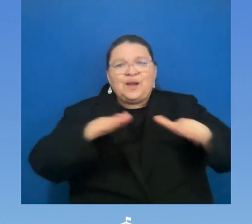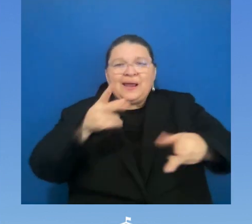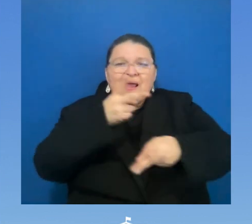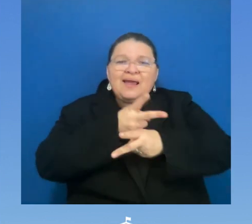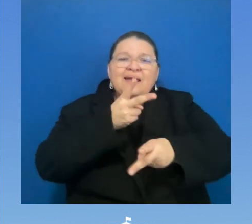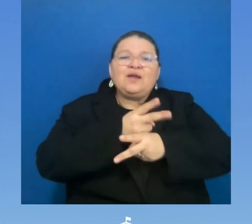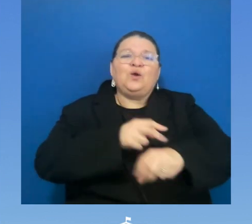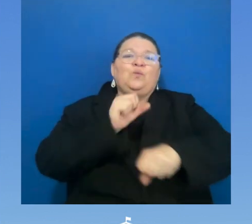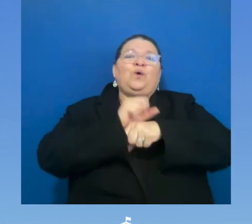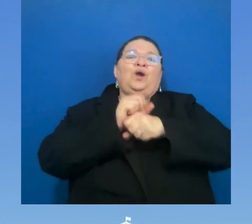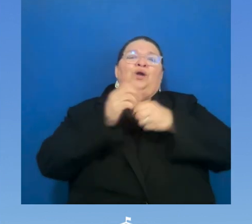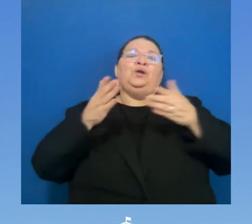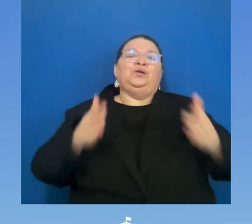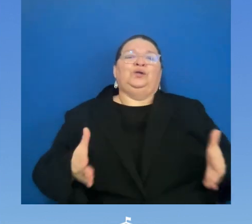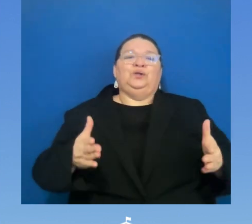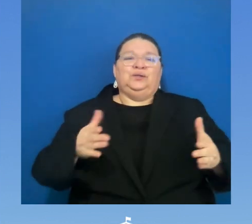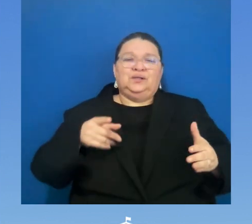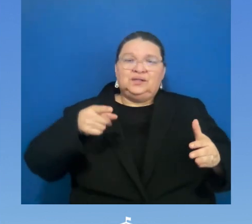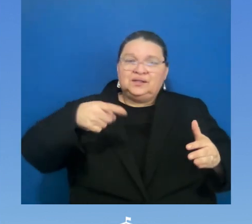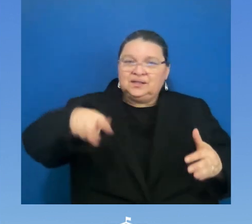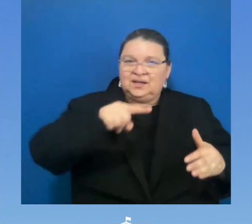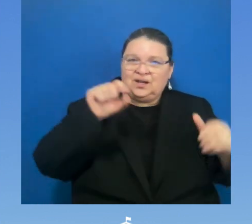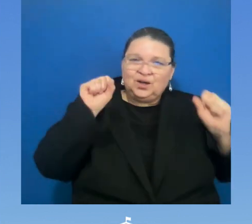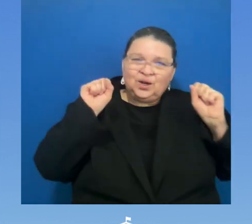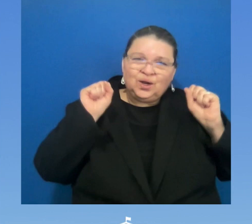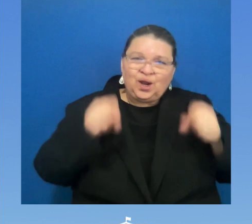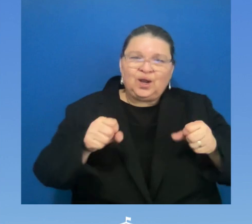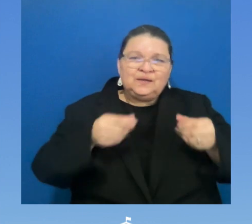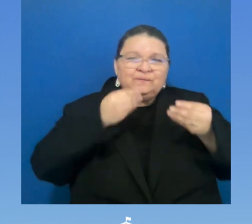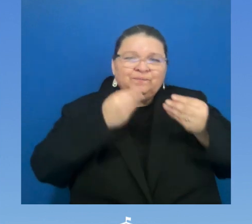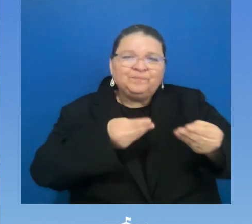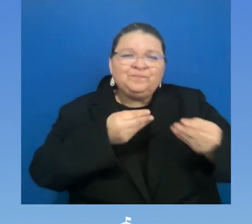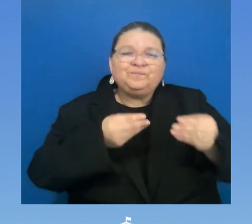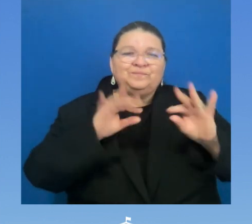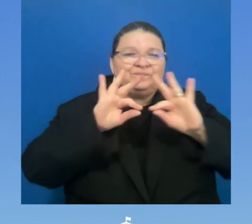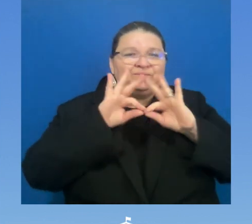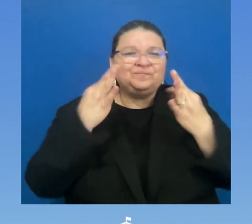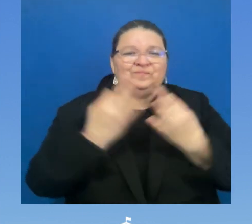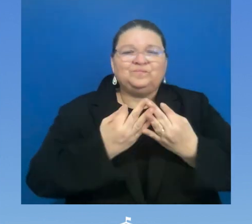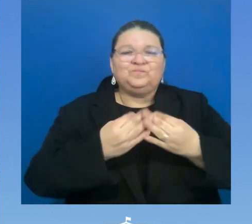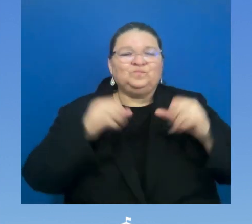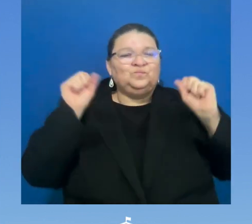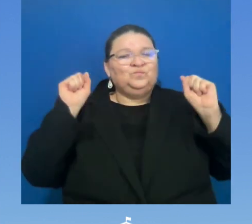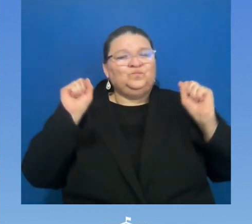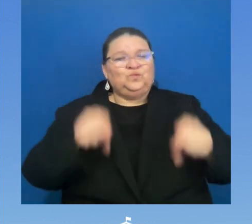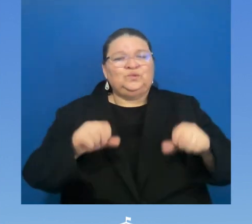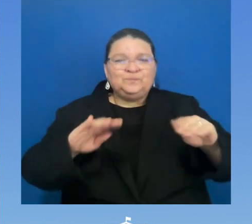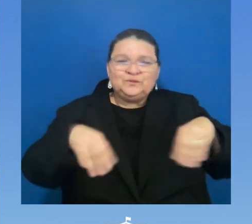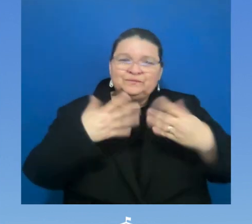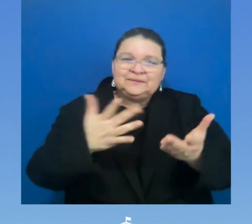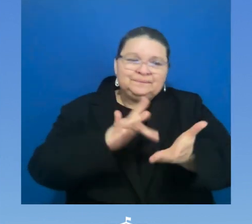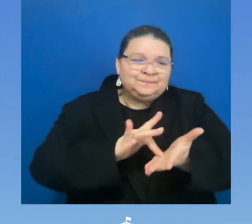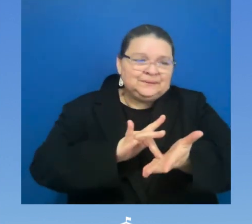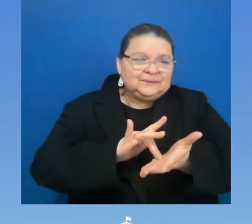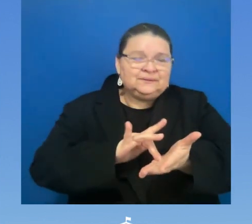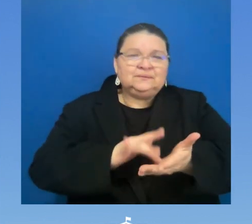pay for medication and other health care needs. Our cover round and avoid eviction,